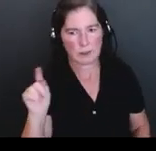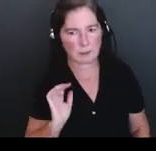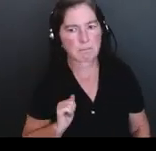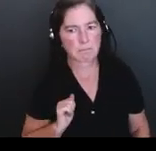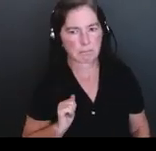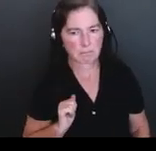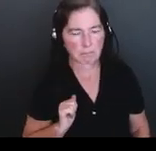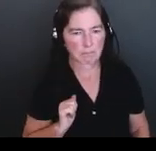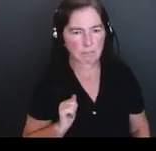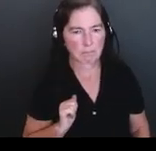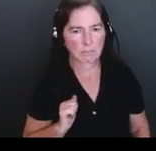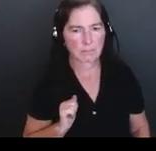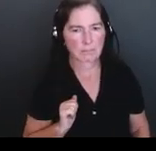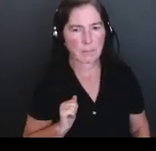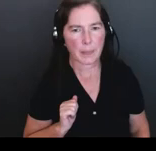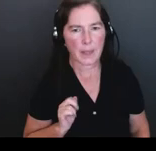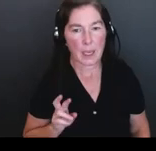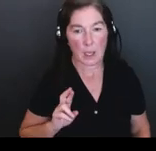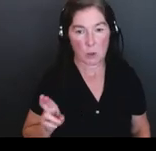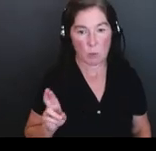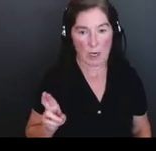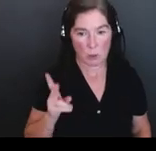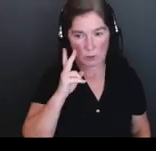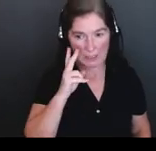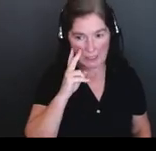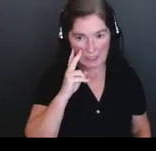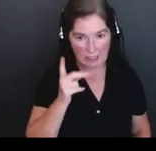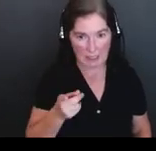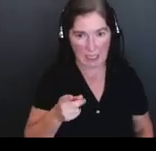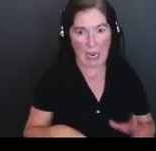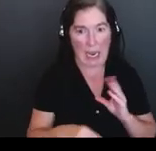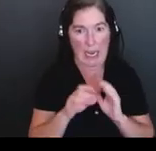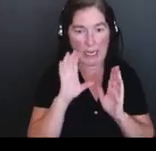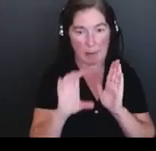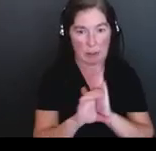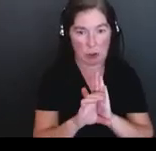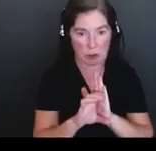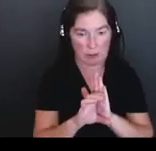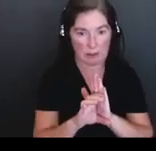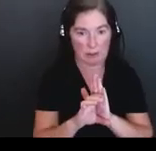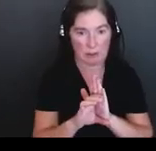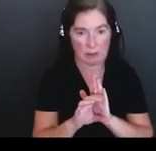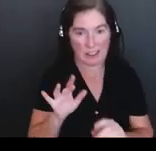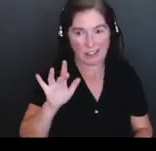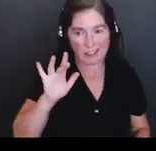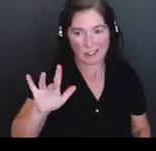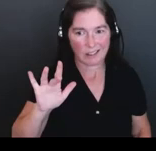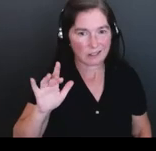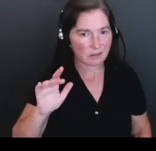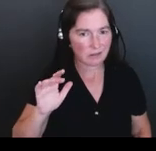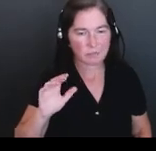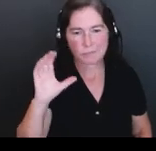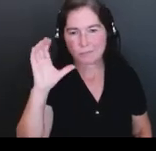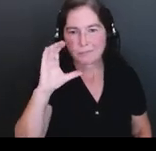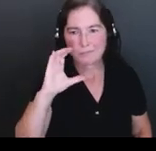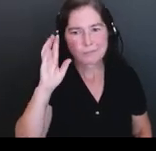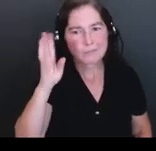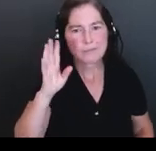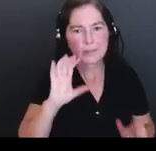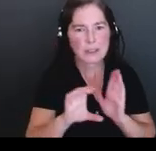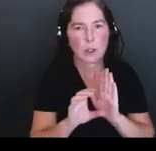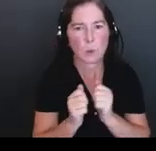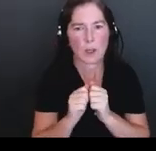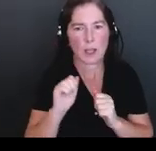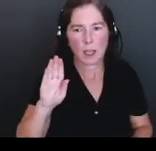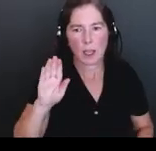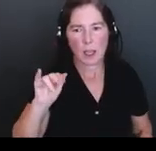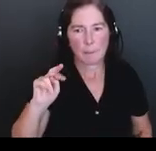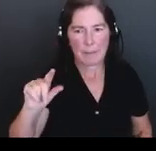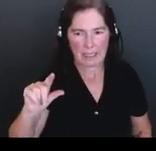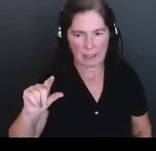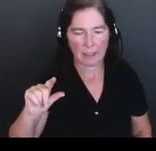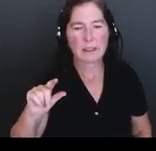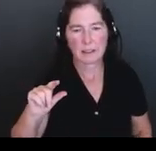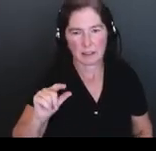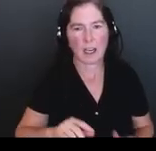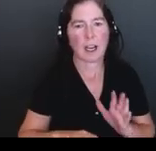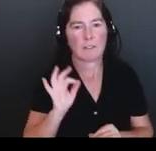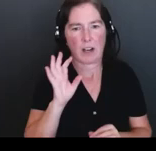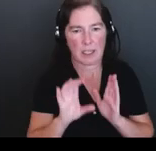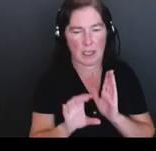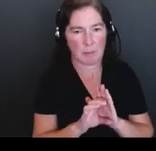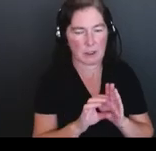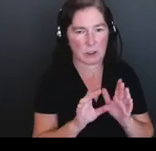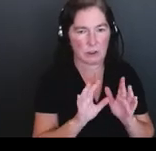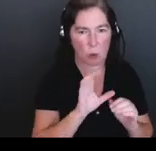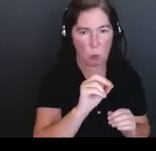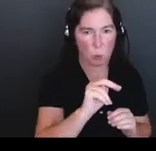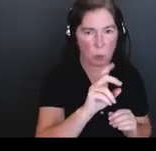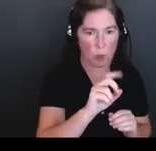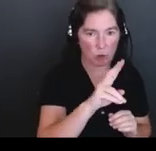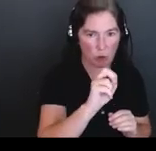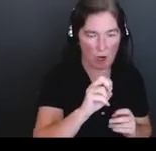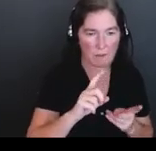We can see at the top, the first thing is that it's telling me it changed to saved, but it will tell you if it's saving or if it is currently saved. First thing it wants a title. I can just do